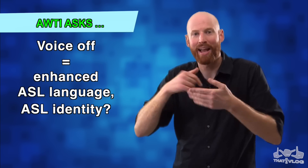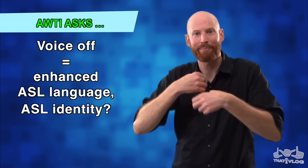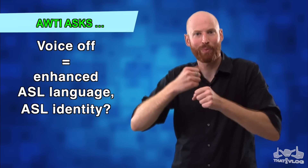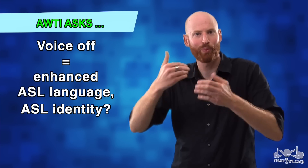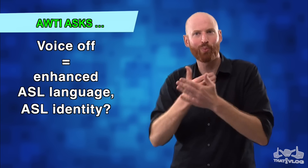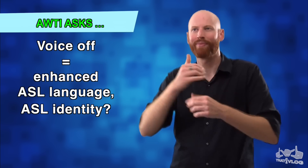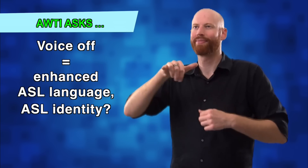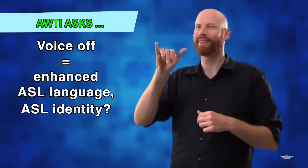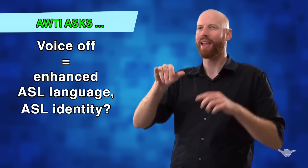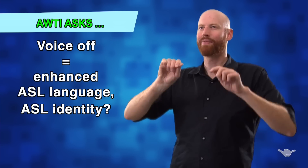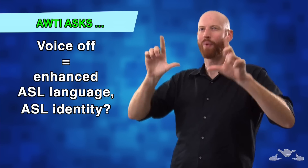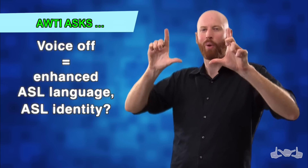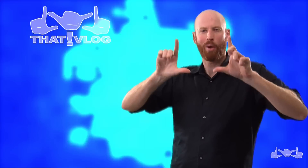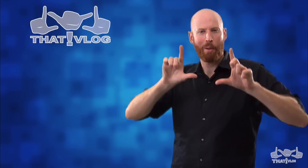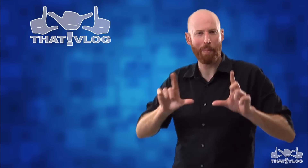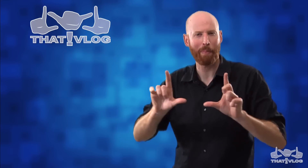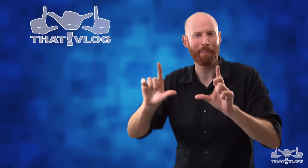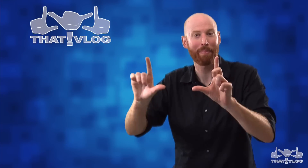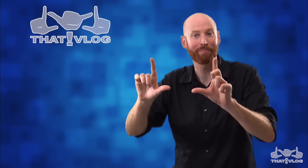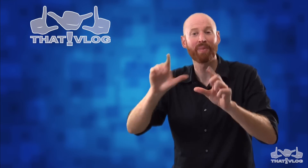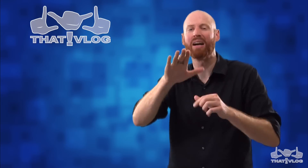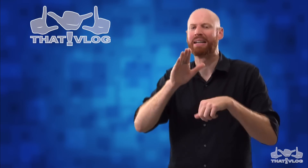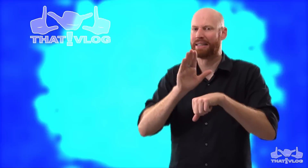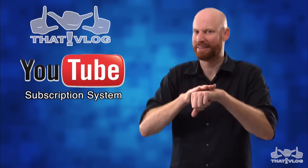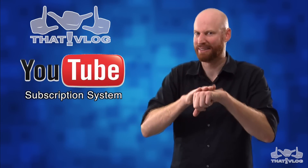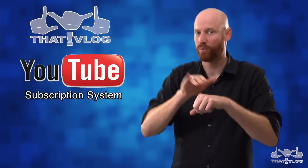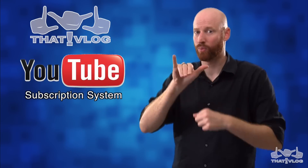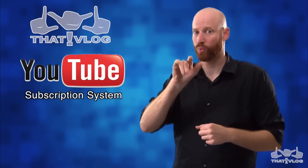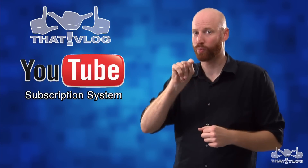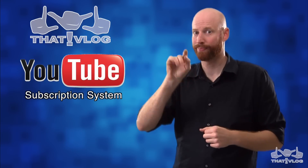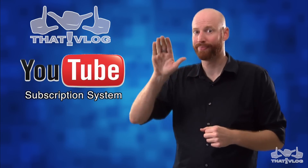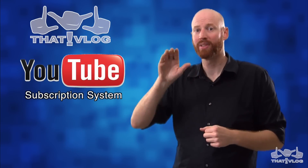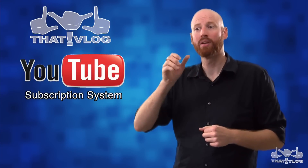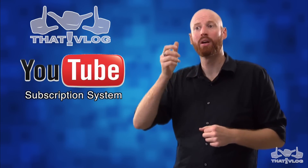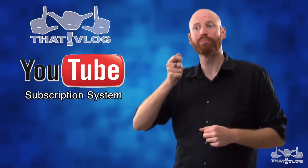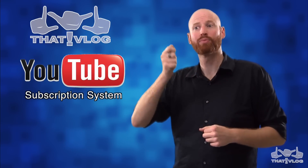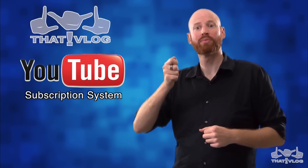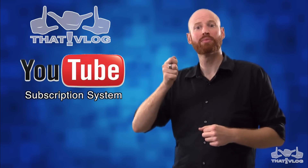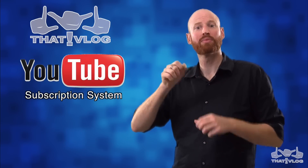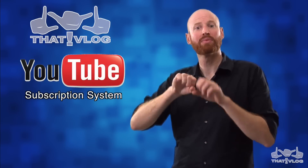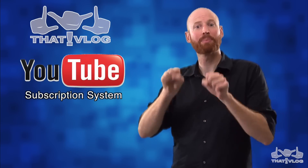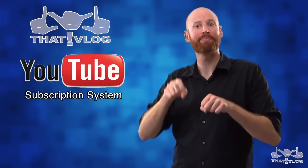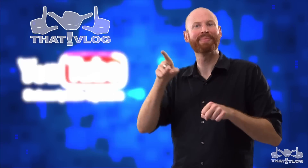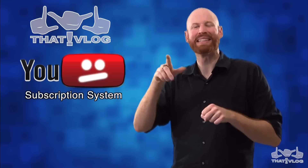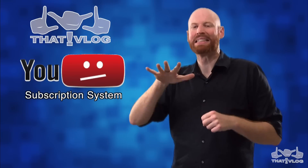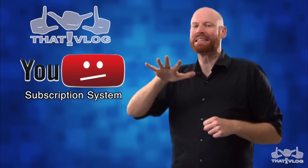Every week, I make a new "That!Vlog". Just to warn you, YouTube's subscription system isn't